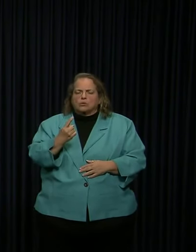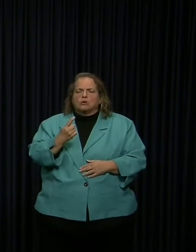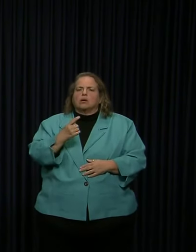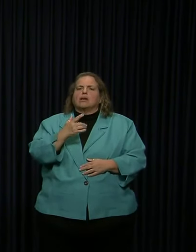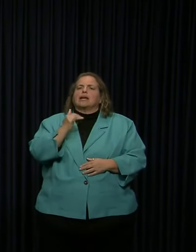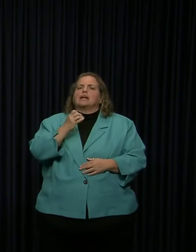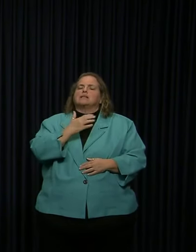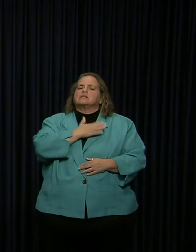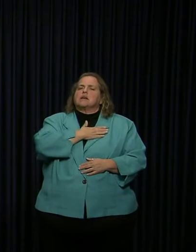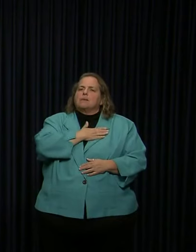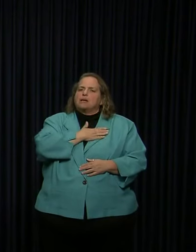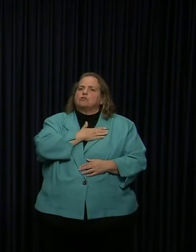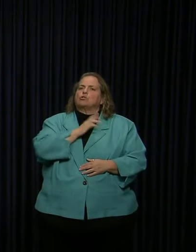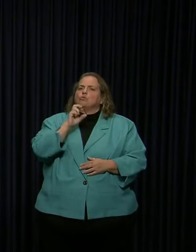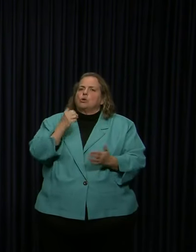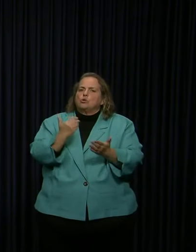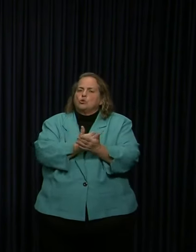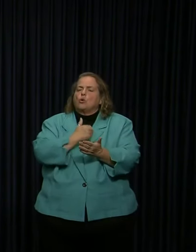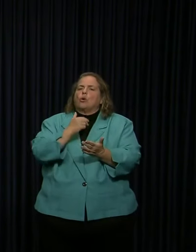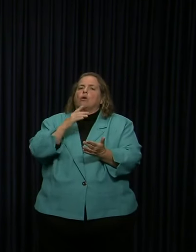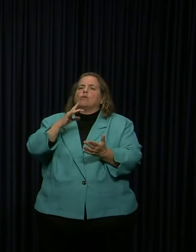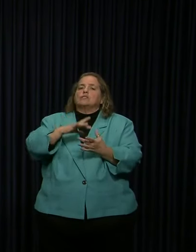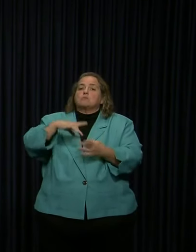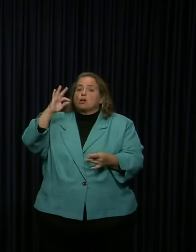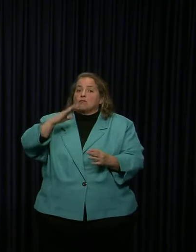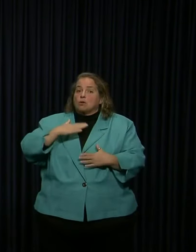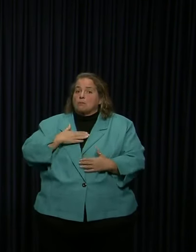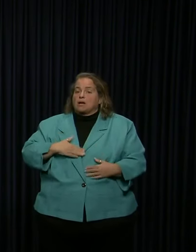THIS VIRUS, SO OUR COMMITMENT IS